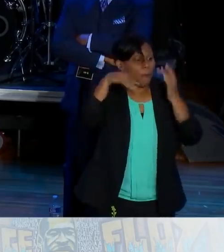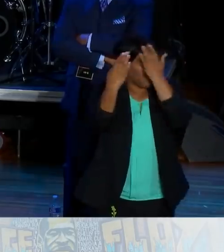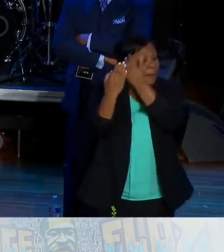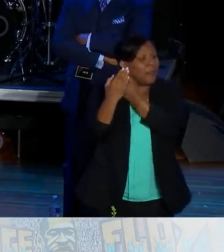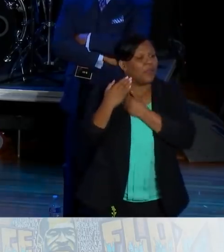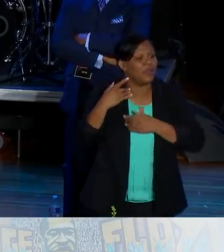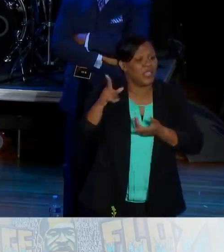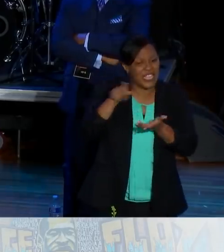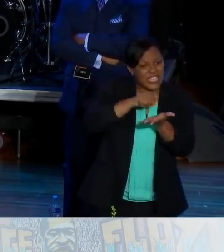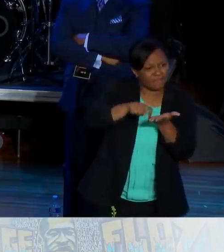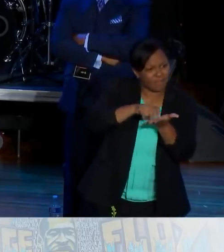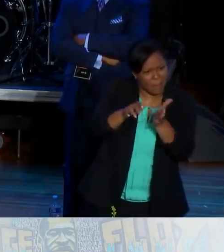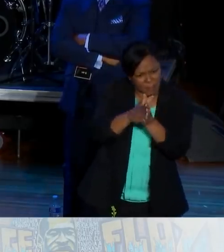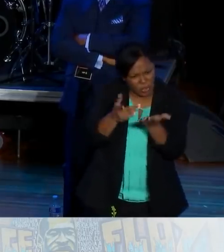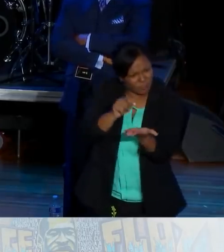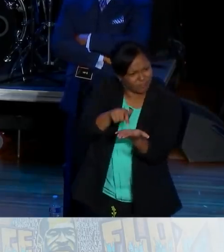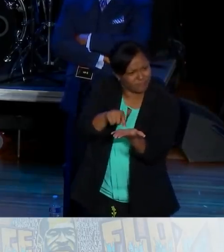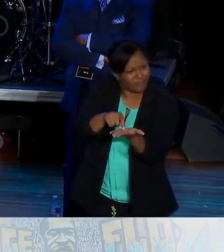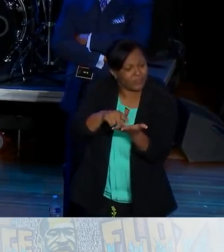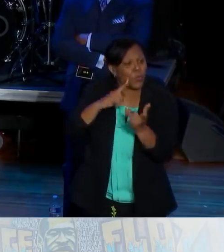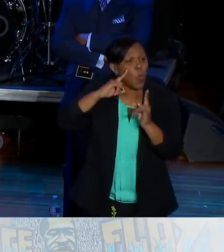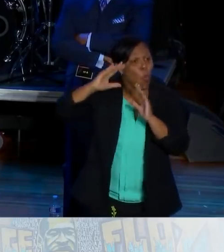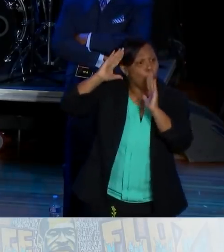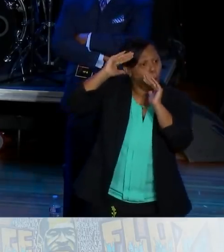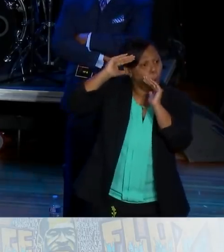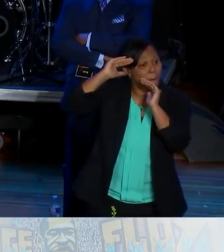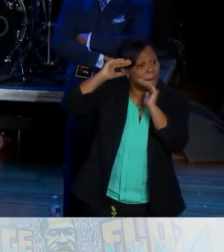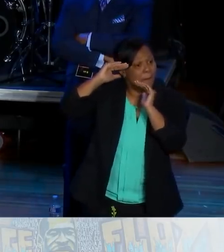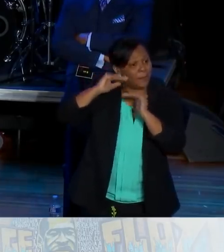YEARS AGO, WE TOLD THE REVEREND JACKSON, KEEP HOPE ALIVE. AND PRESIDENT OBAMA WROTE A BOOK ABOUT HOPE.